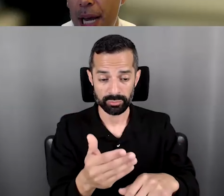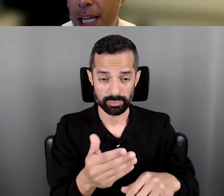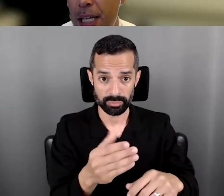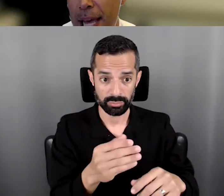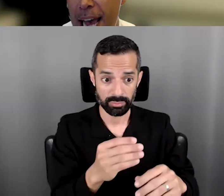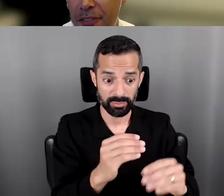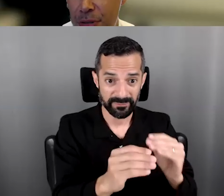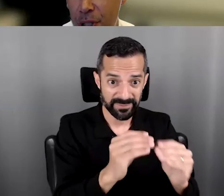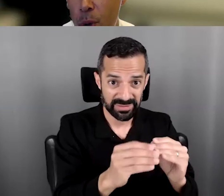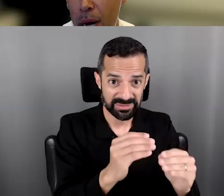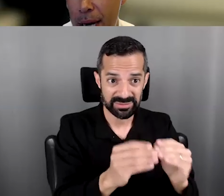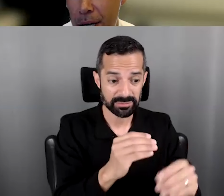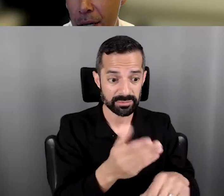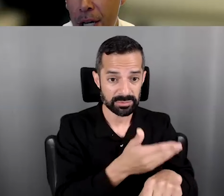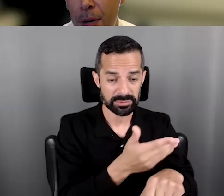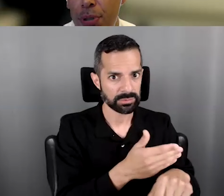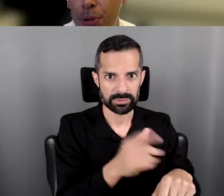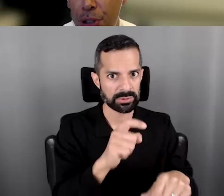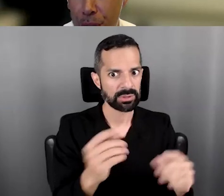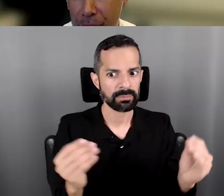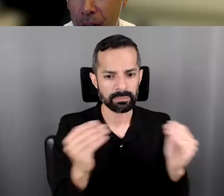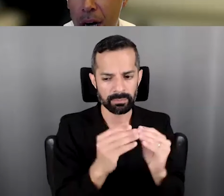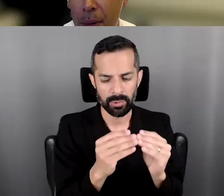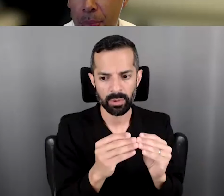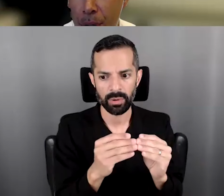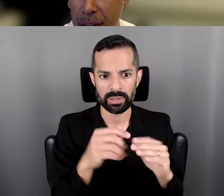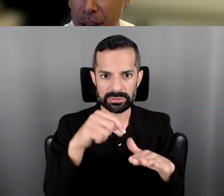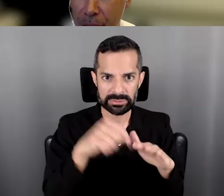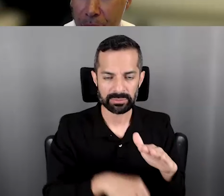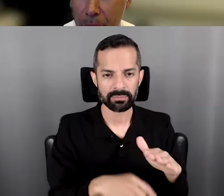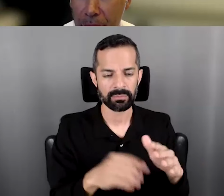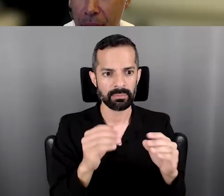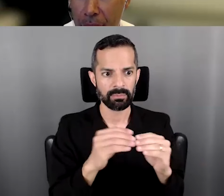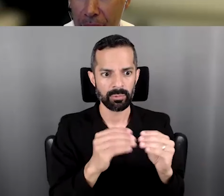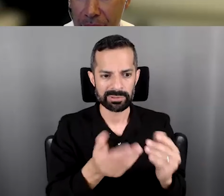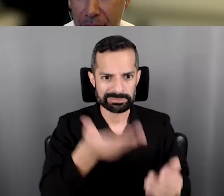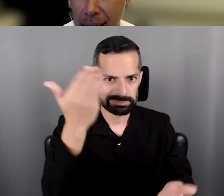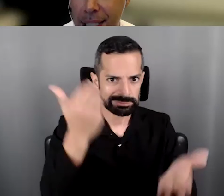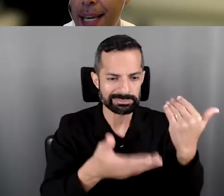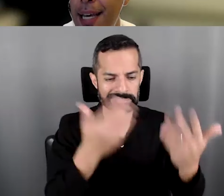which might have to require procuring onboarding a third party architect.